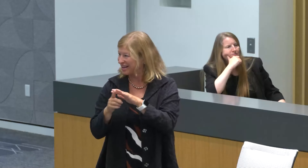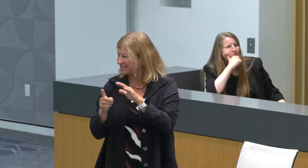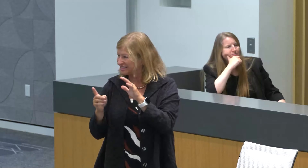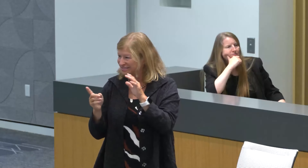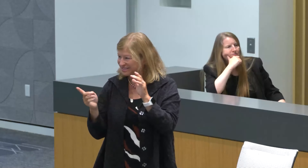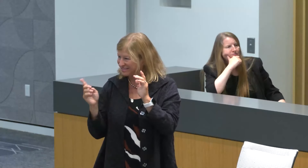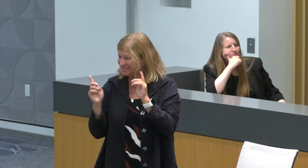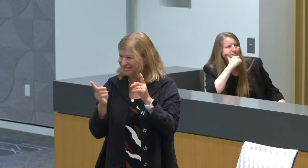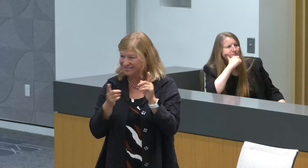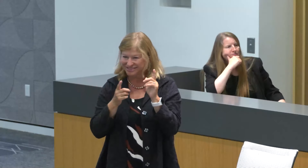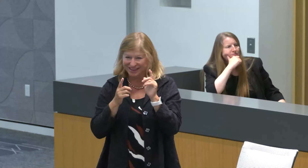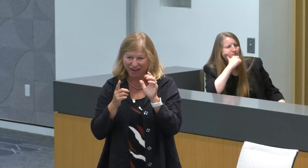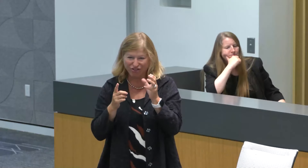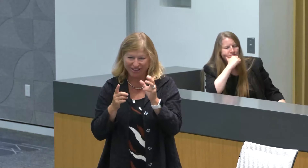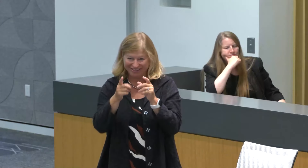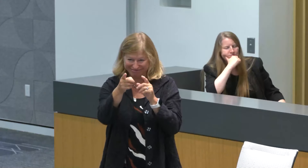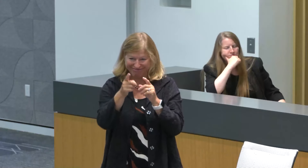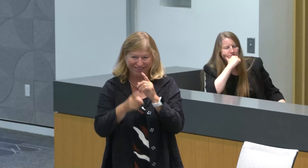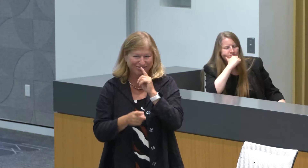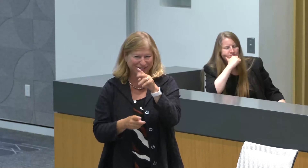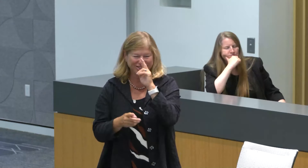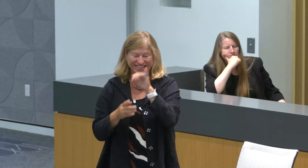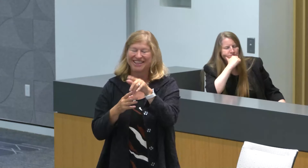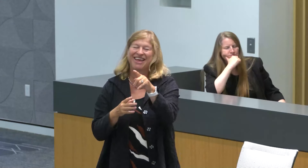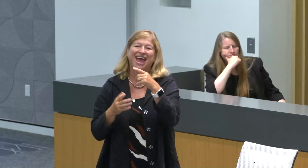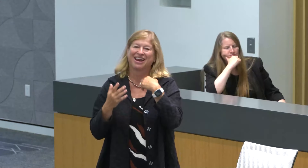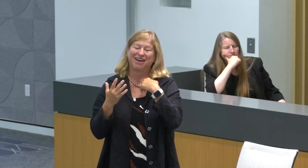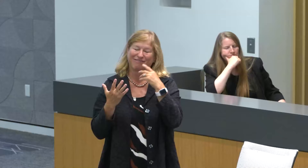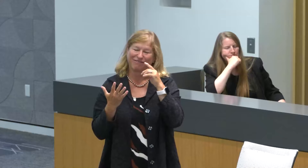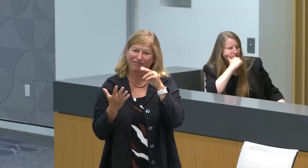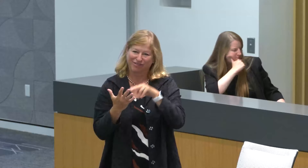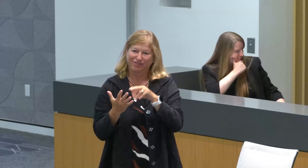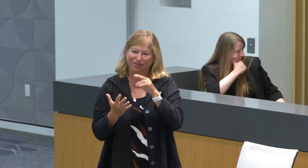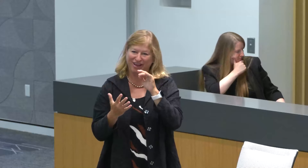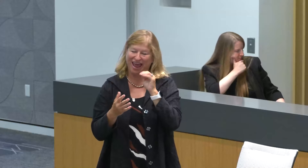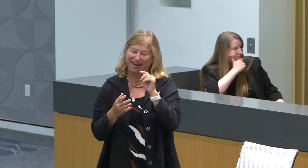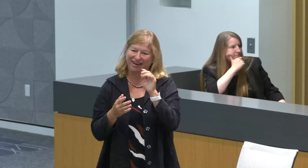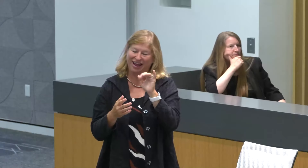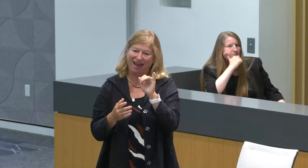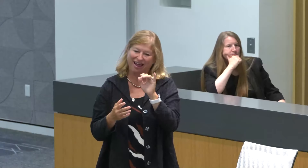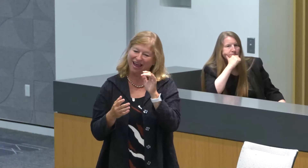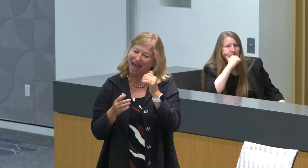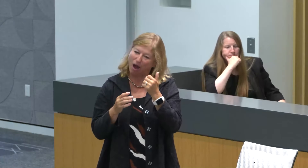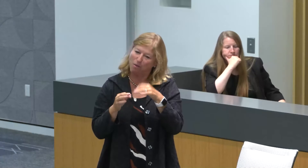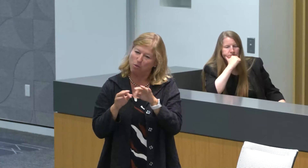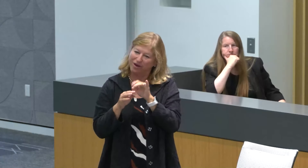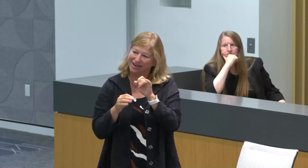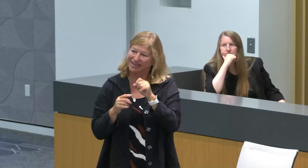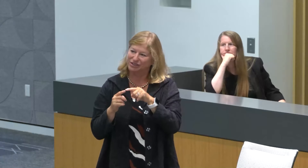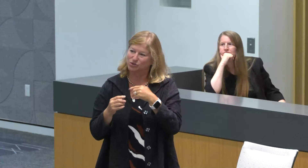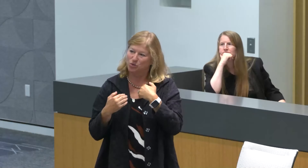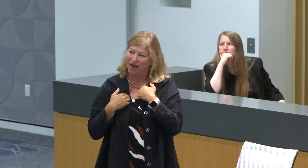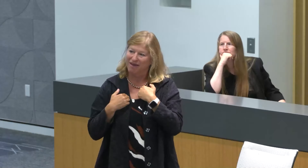WANTED TO ADD. I KNOW YOU MENTIONED GALLAUDET HAVING SOME SORT OF LOGO IN PLACE. I WOULD LIKE TO SAY THAT